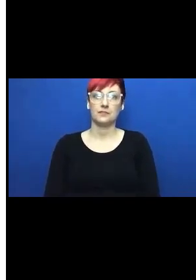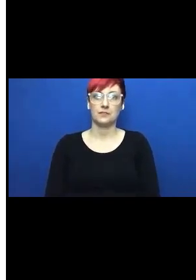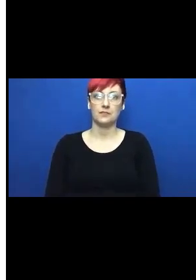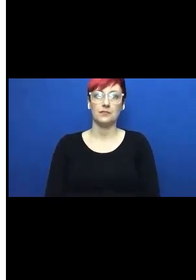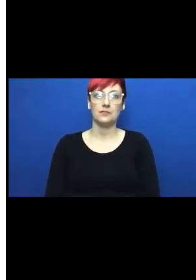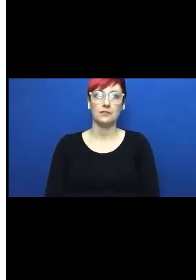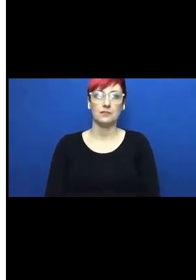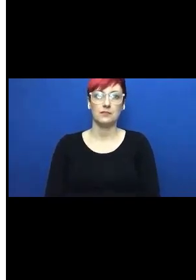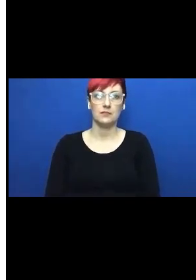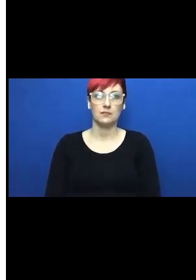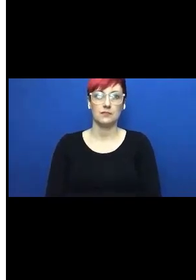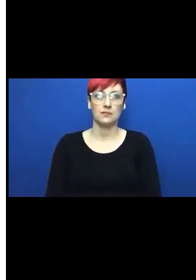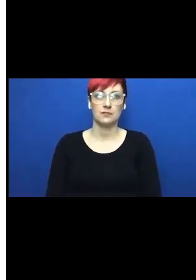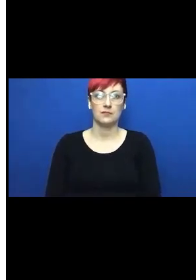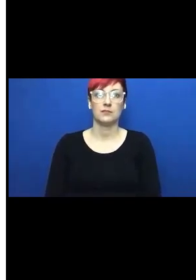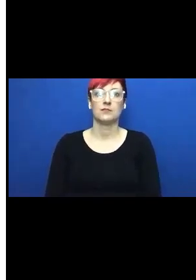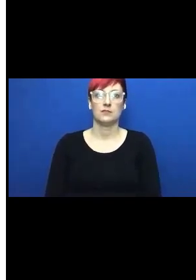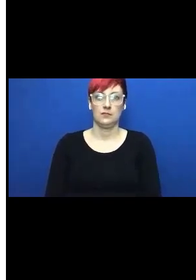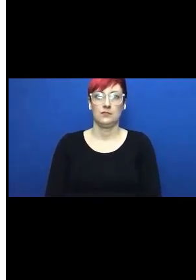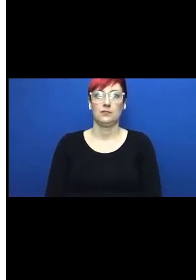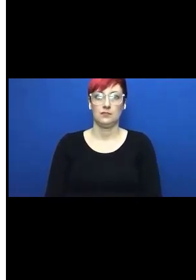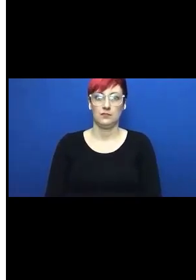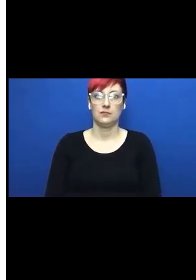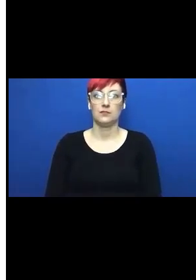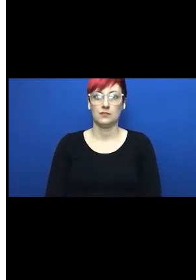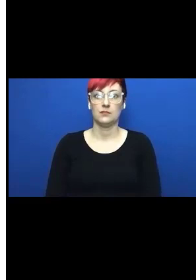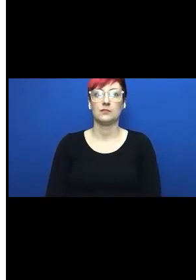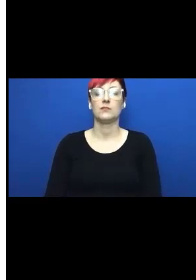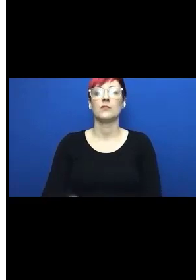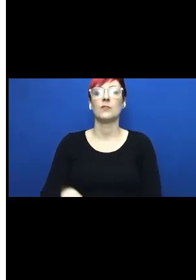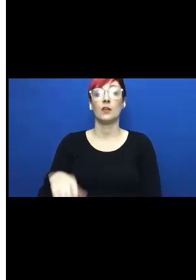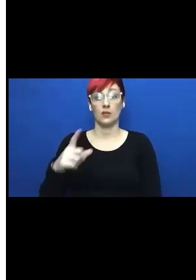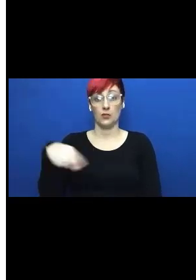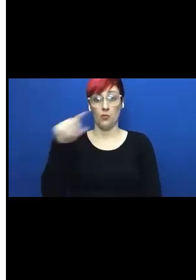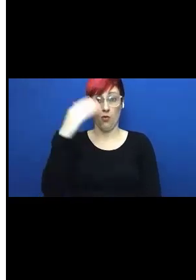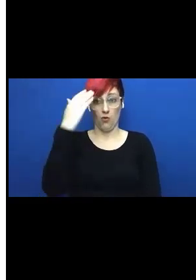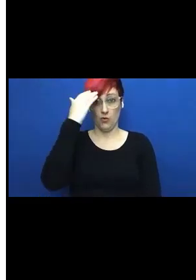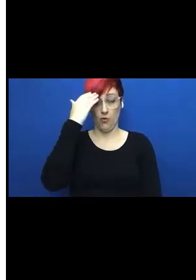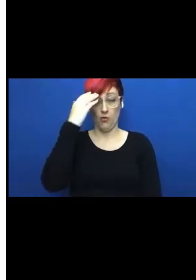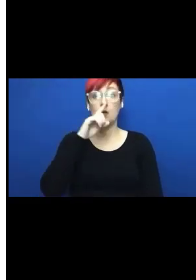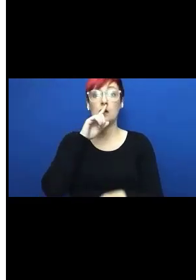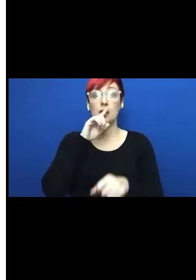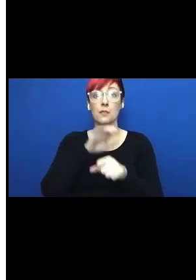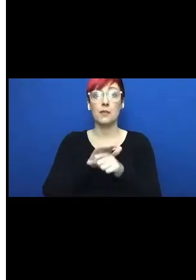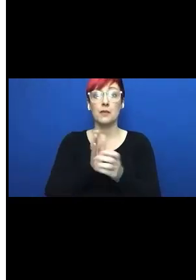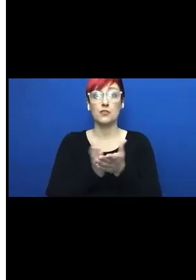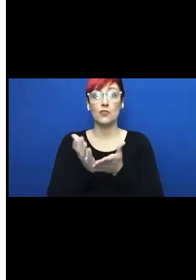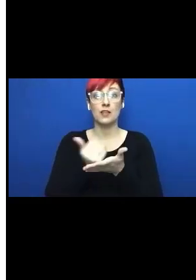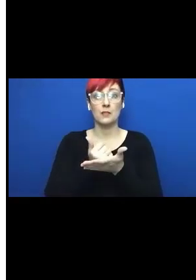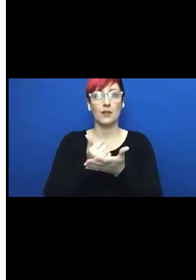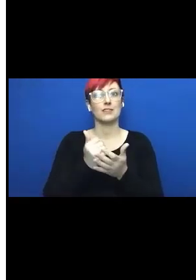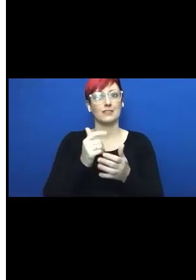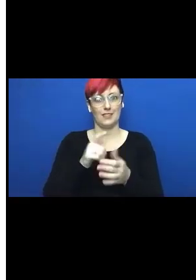So a bit about the background. As you all know commitment transparency is a long-standing policy requirement